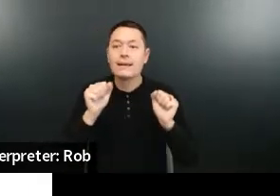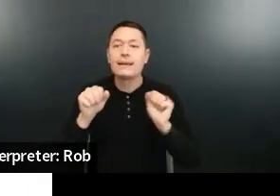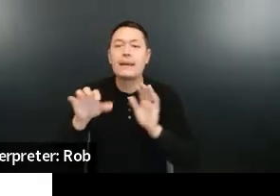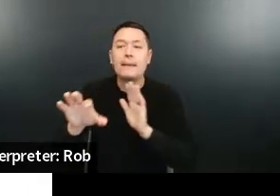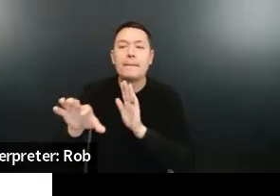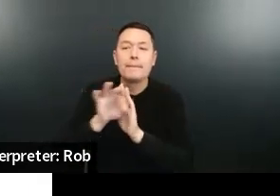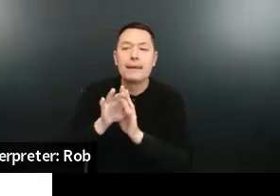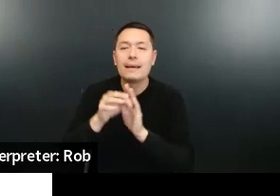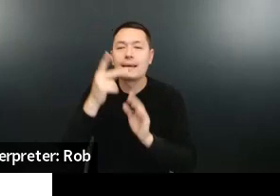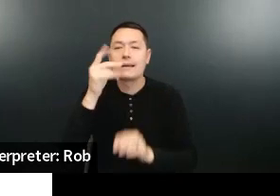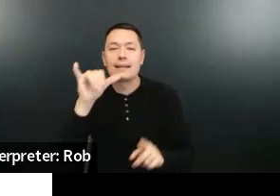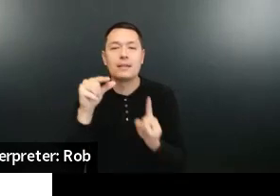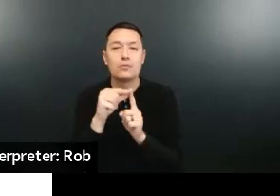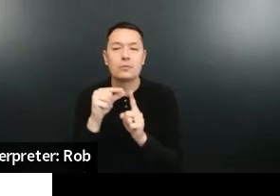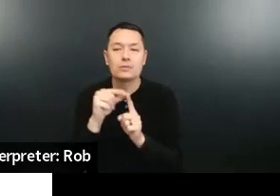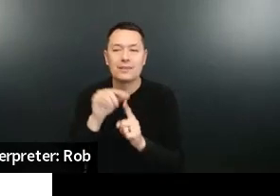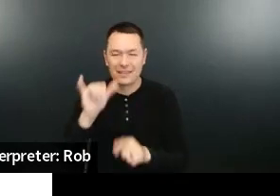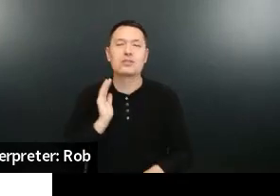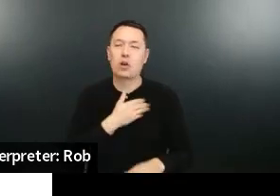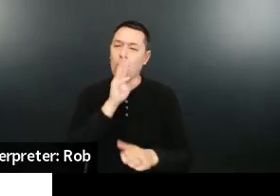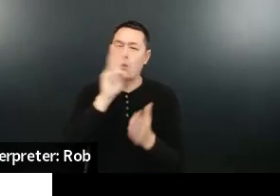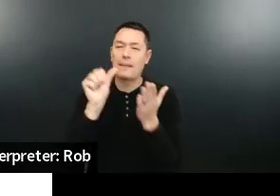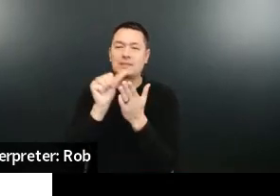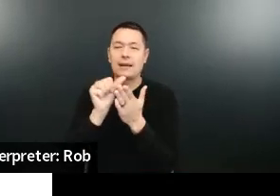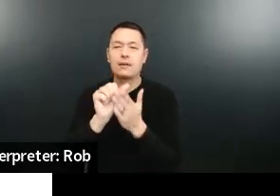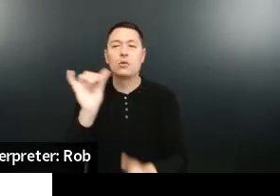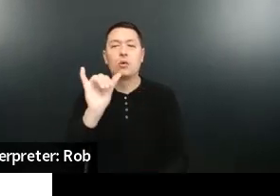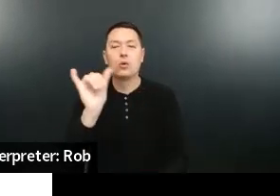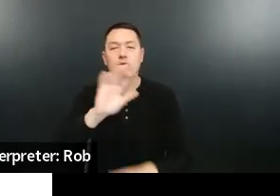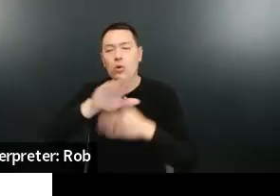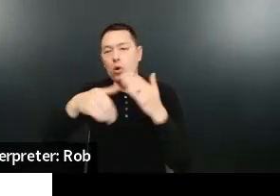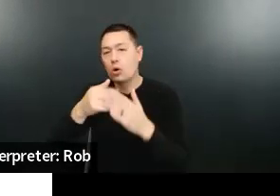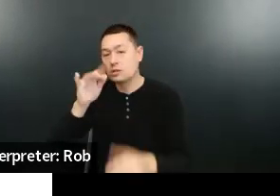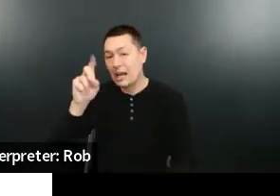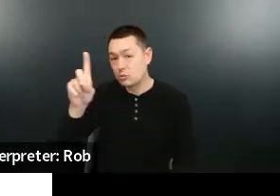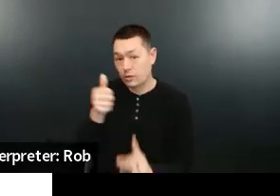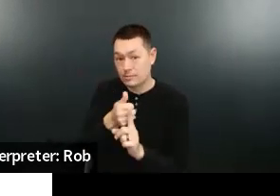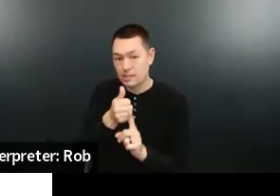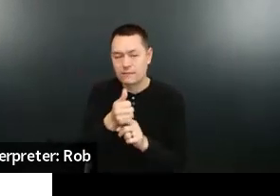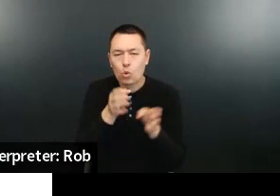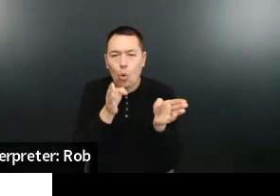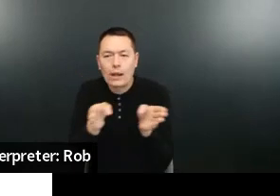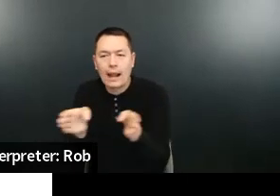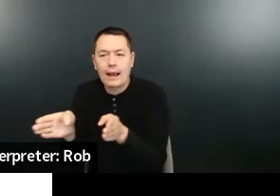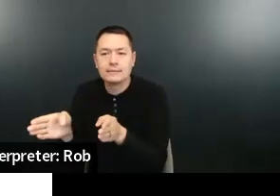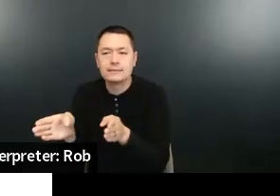And so this is on our website. But then all of the dashboards themselves are sort of organized in a way. So I'll go over that in a minute.